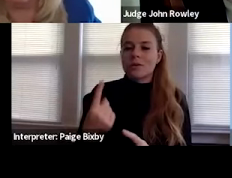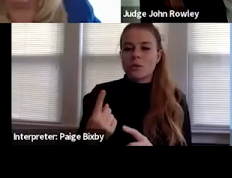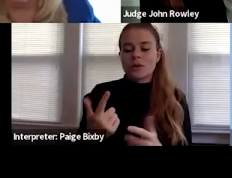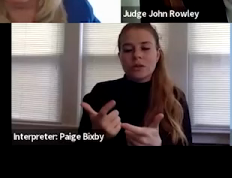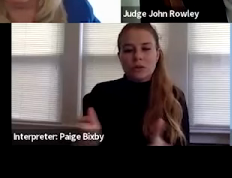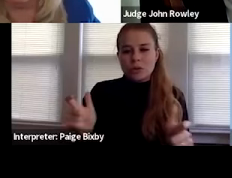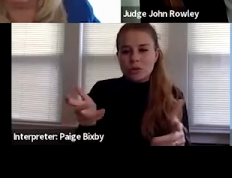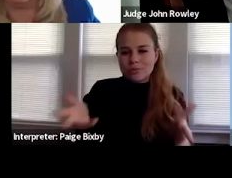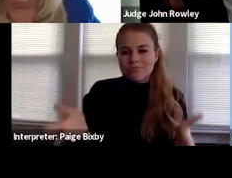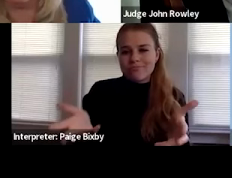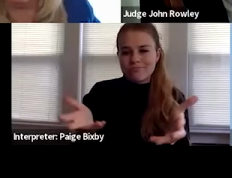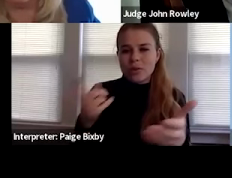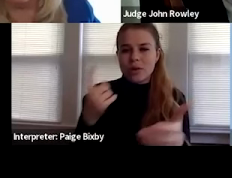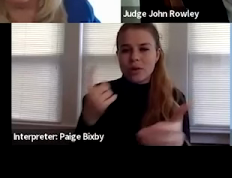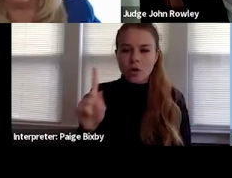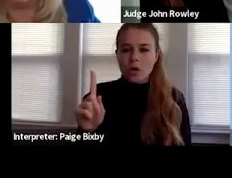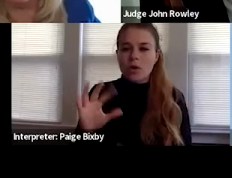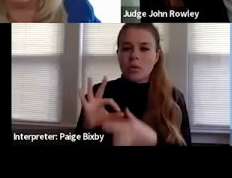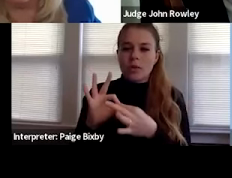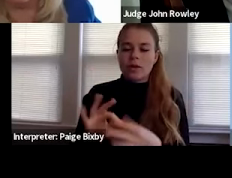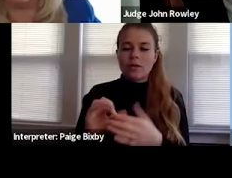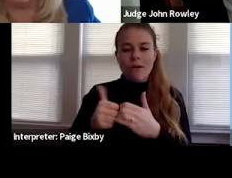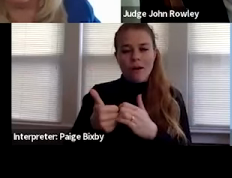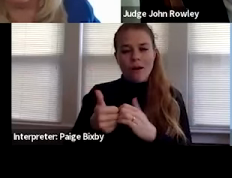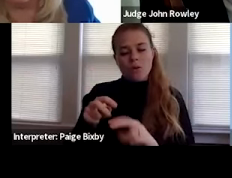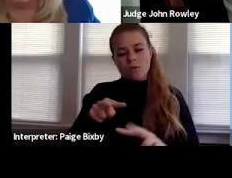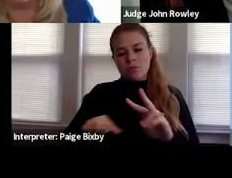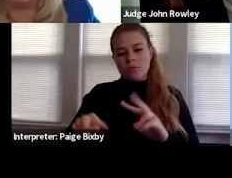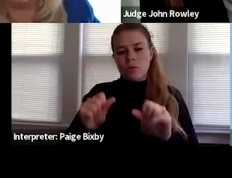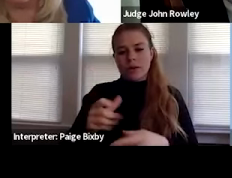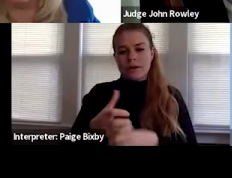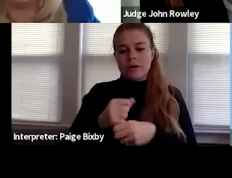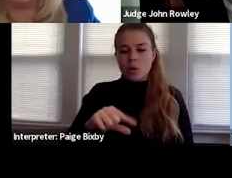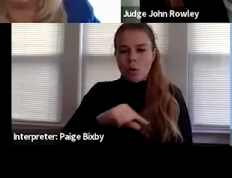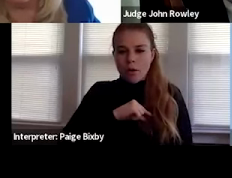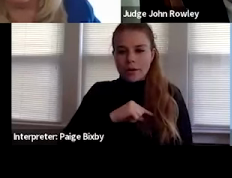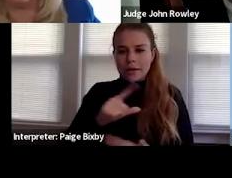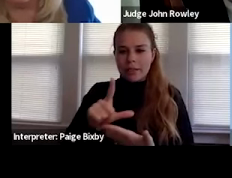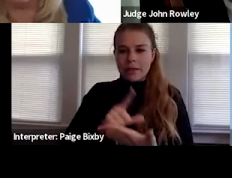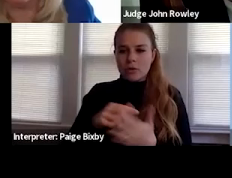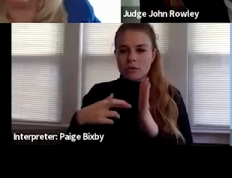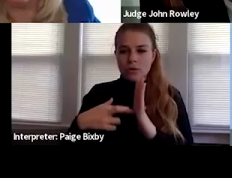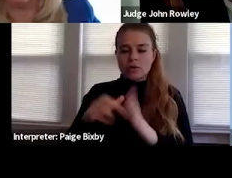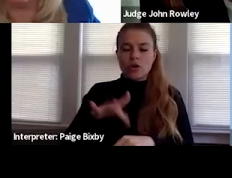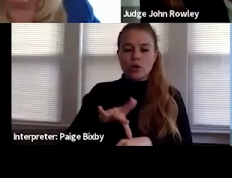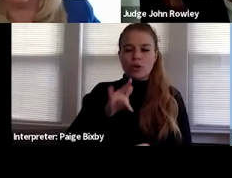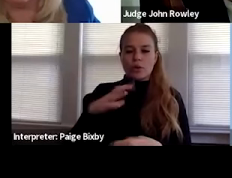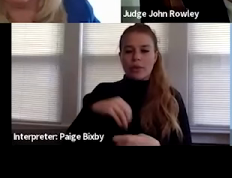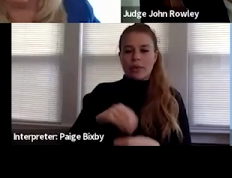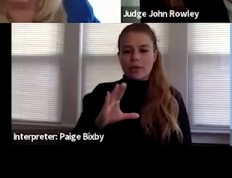is looking at how we can get quality legal representation earlier in the case prior to removal